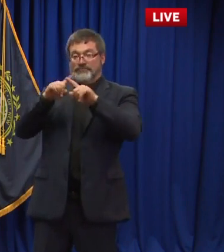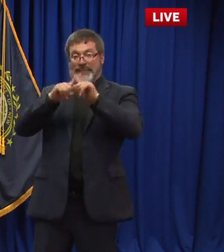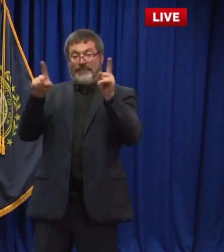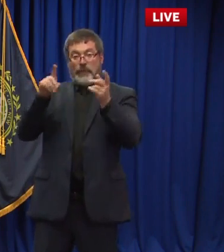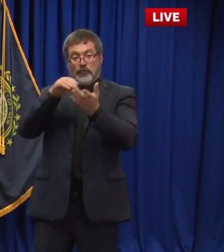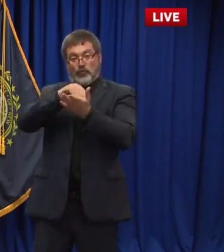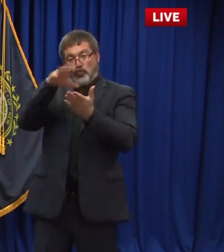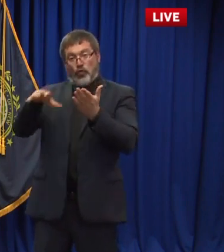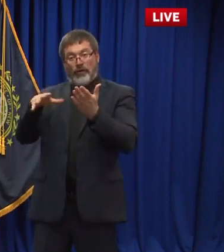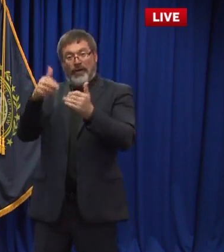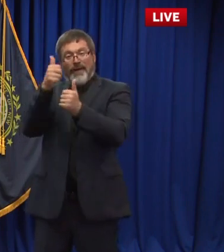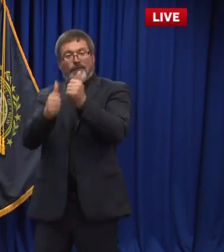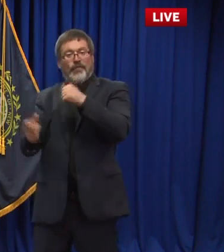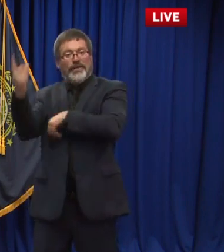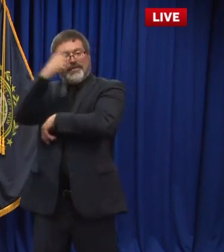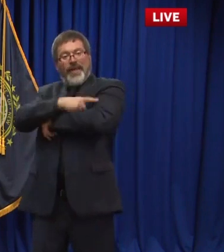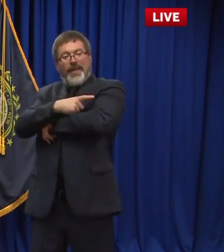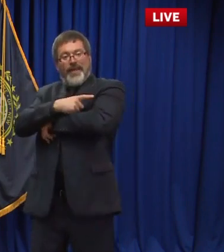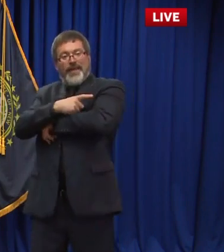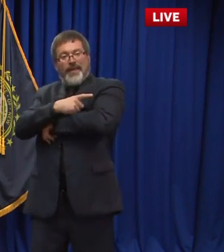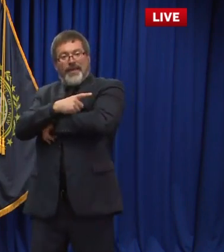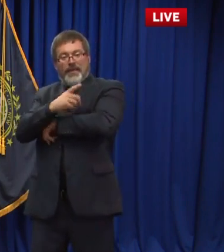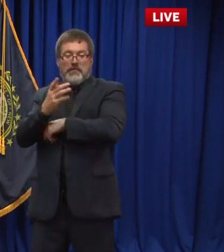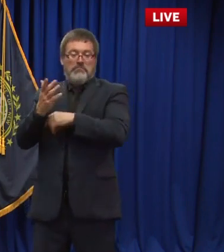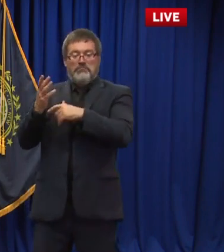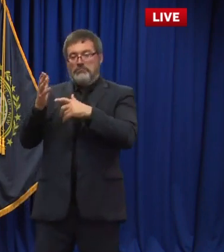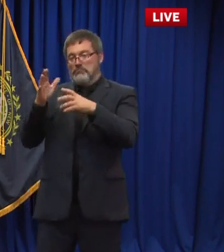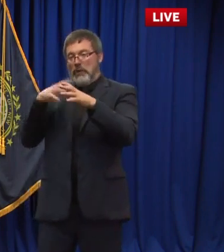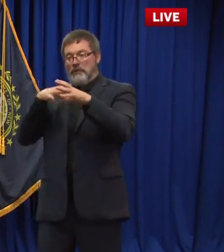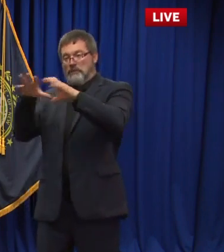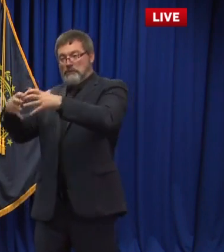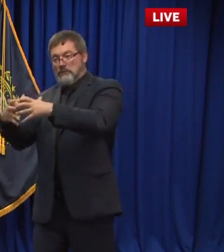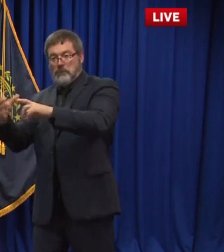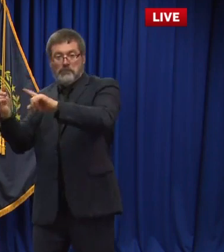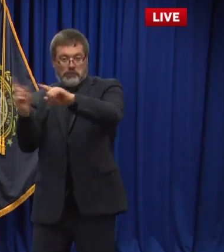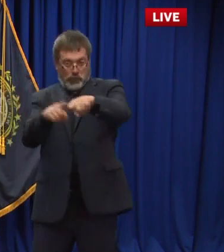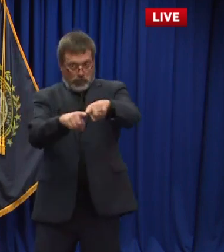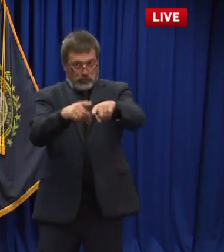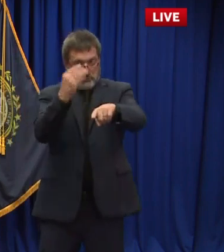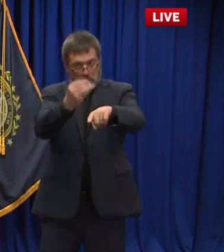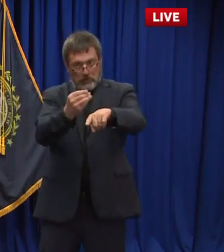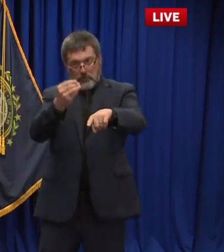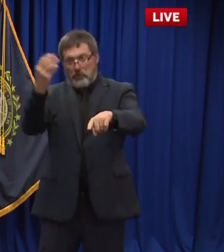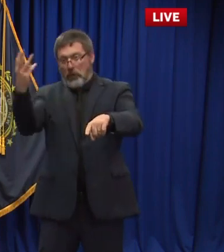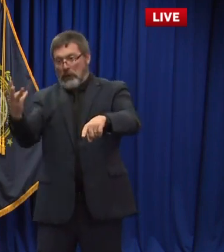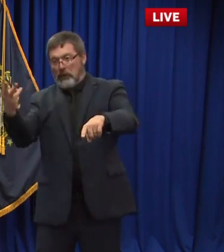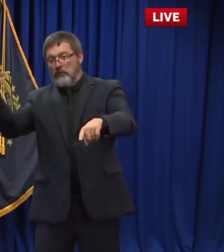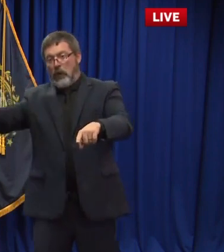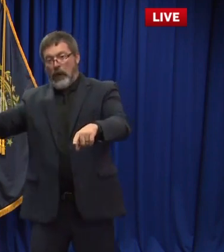TO SEPARATING GROUPS OF STUDENTS AND BRINGING THEM THROUGH IN DIFFERENT CYCLES.